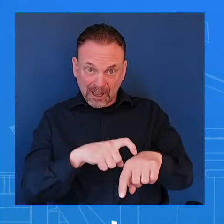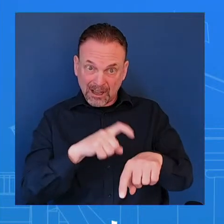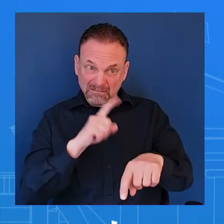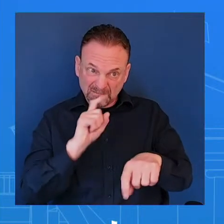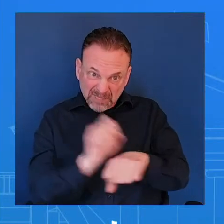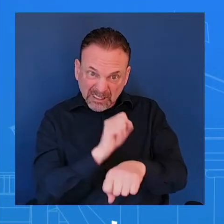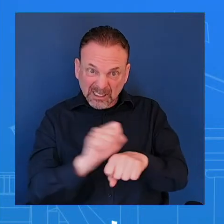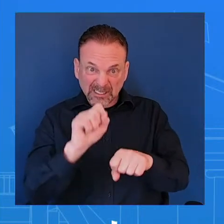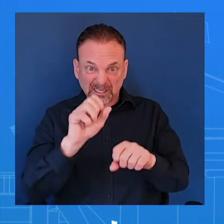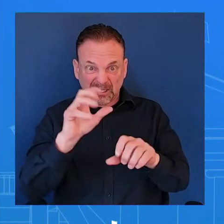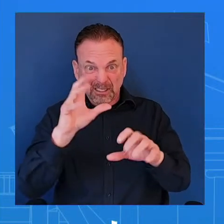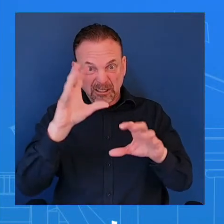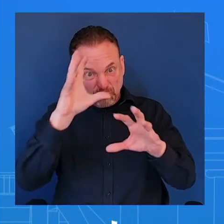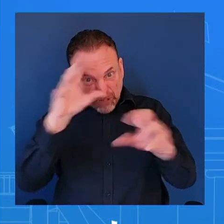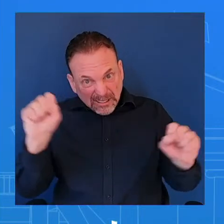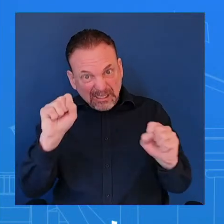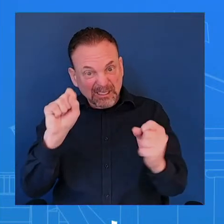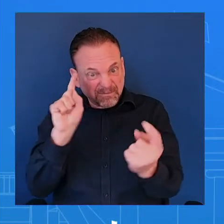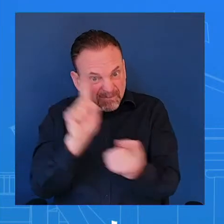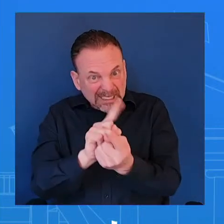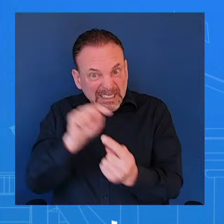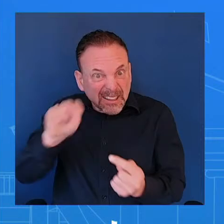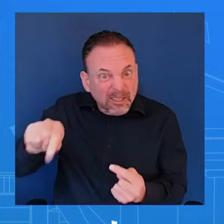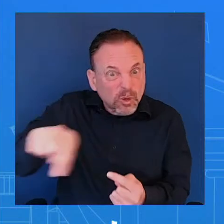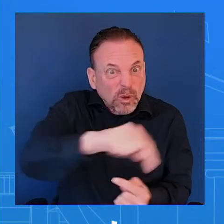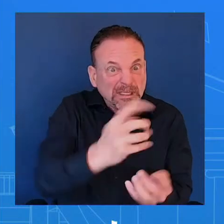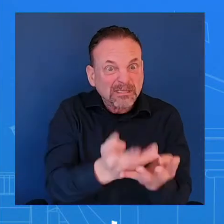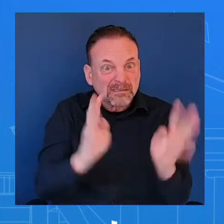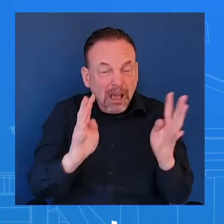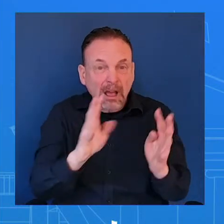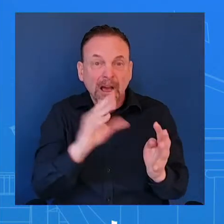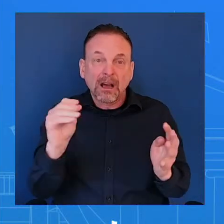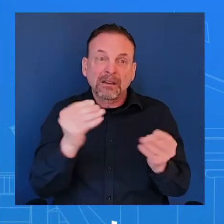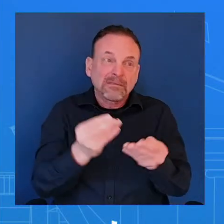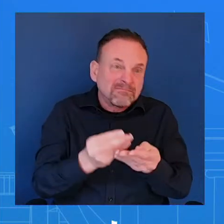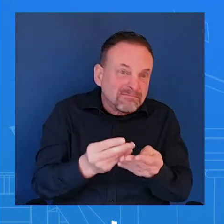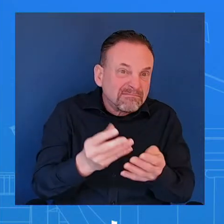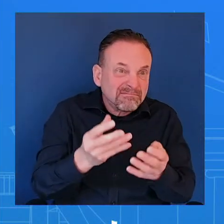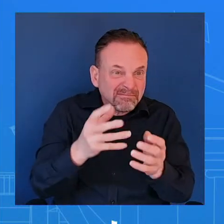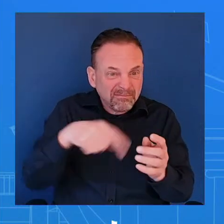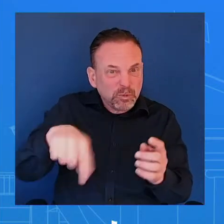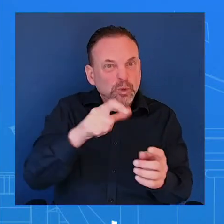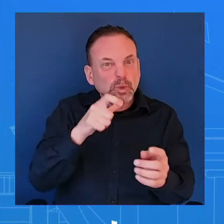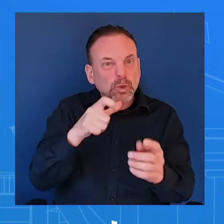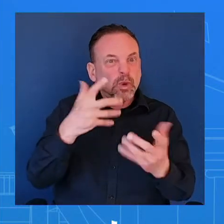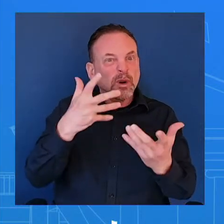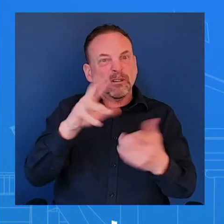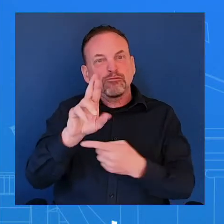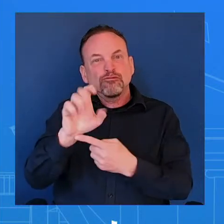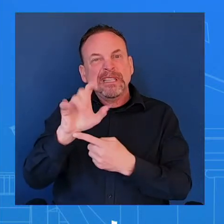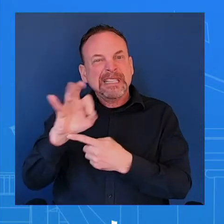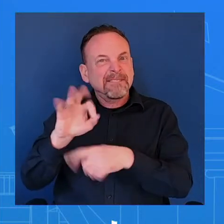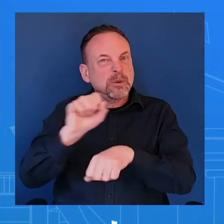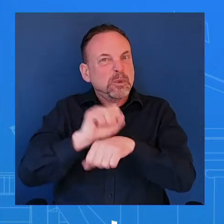I can't speak to the different -- the different leaders who have been in this meeting. It is a private meeting.